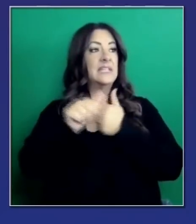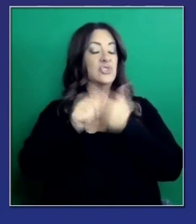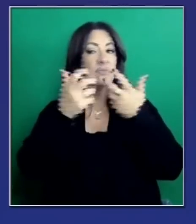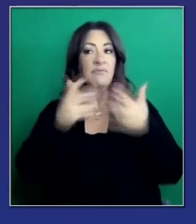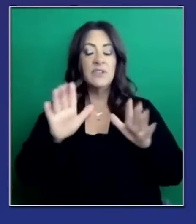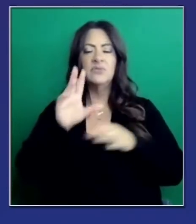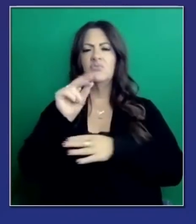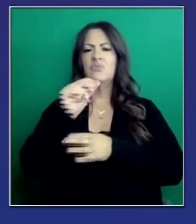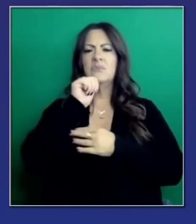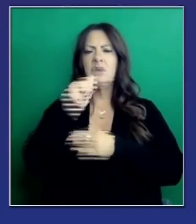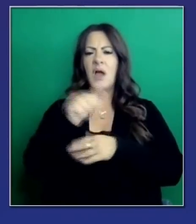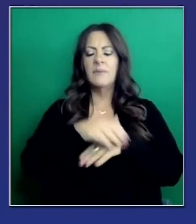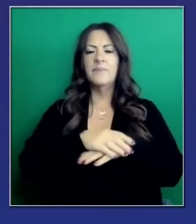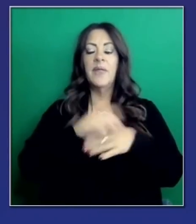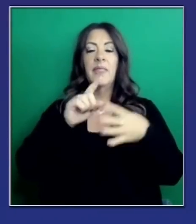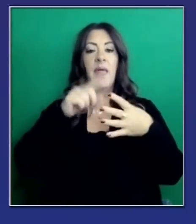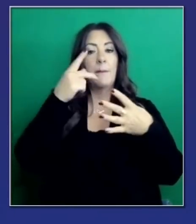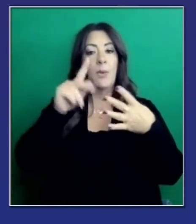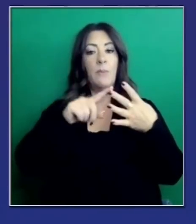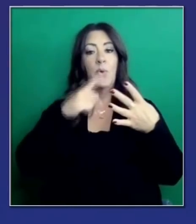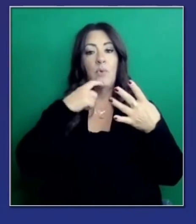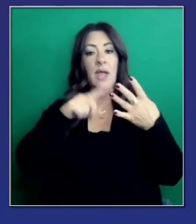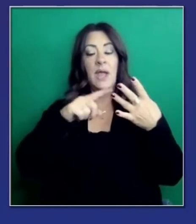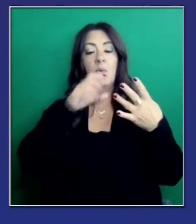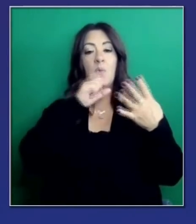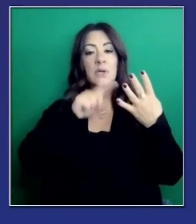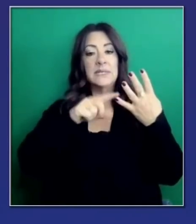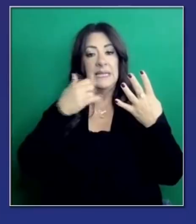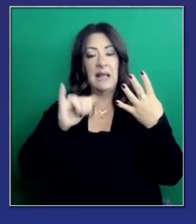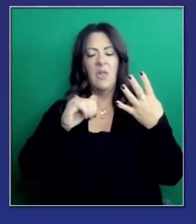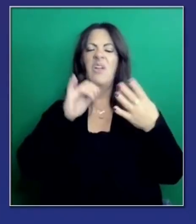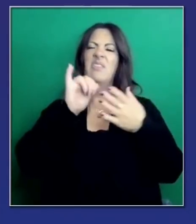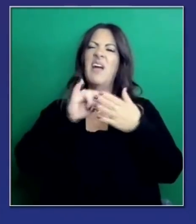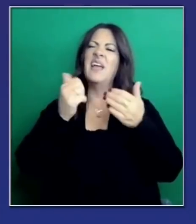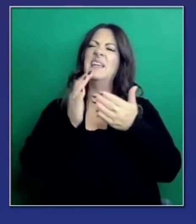TESTING IS GOING BACKUP BUT WE ARE NOT OUT OF THE WOODS. I WILL REMIND PEOPLE THAT